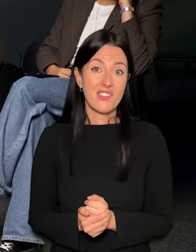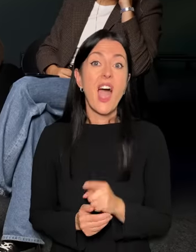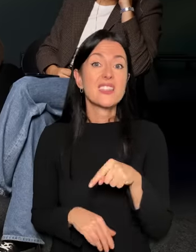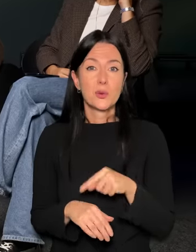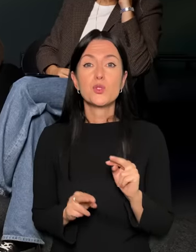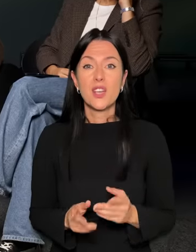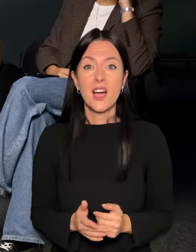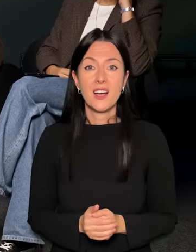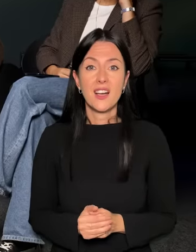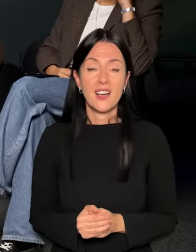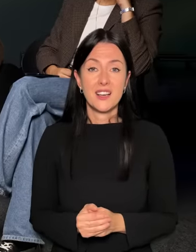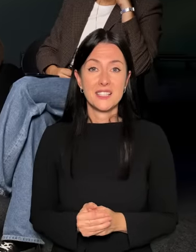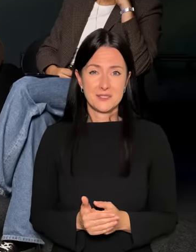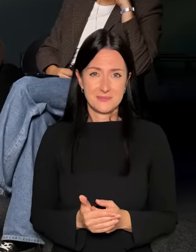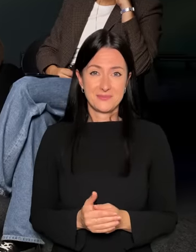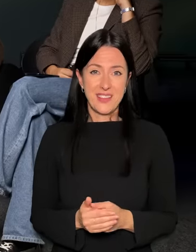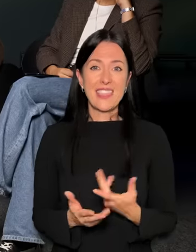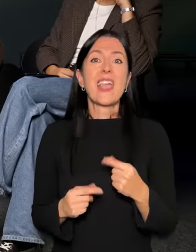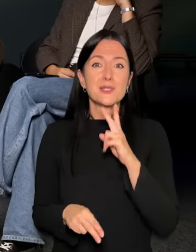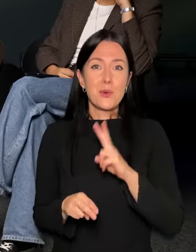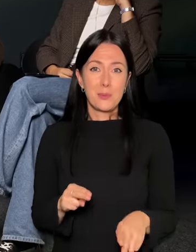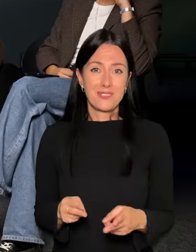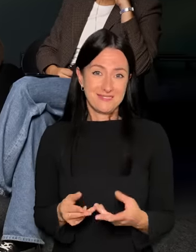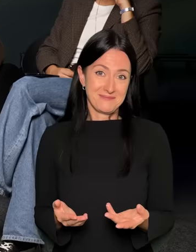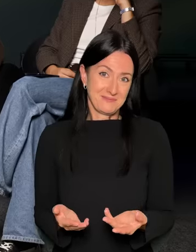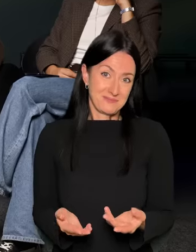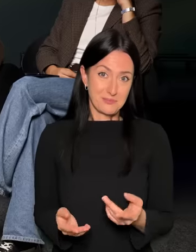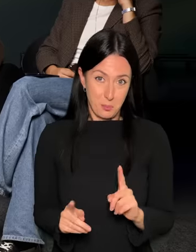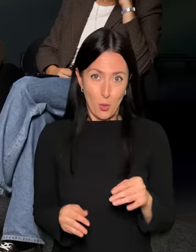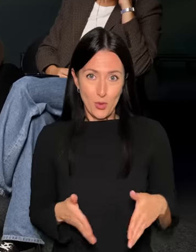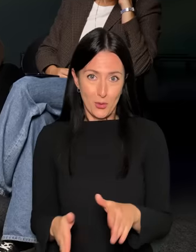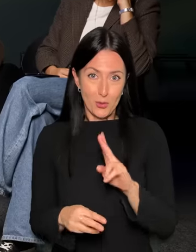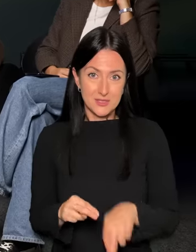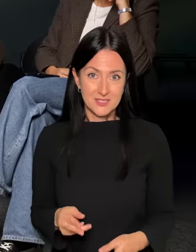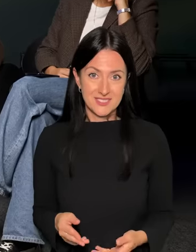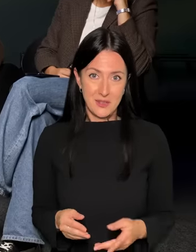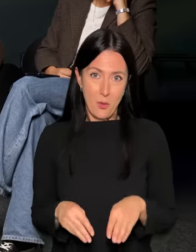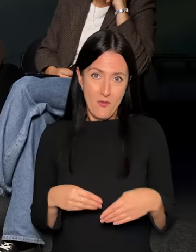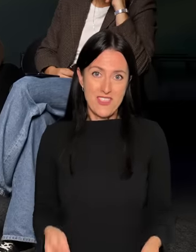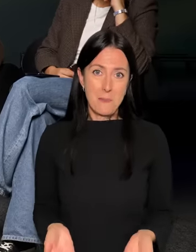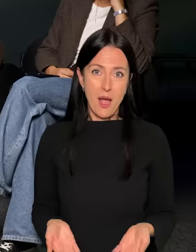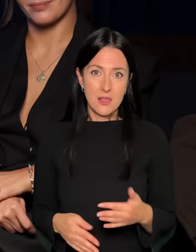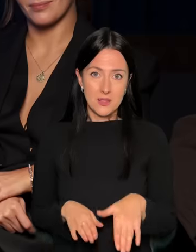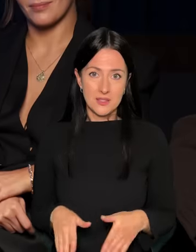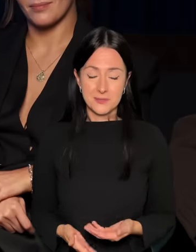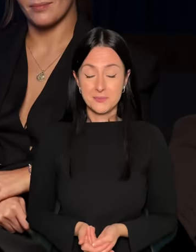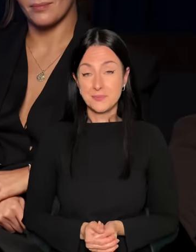How do you react? Where did you lose them? On the way, you know, and what? They're gone.